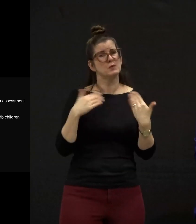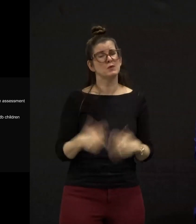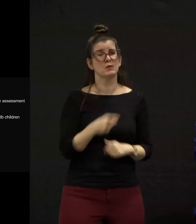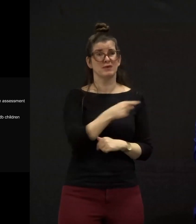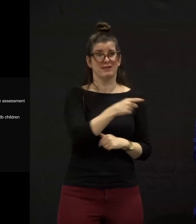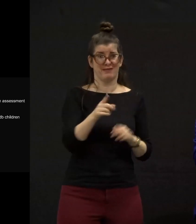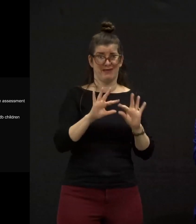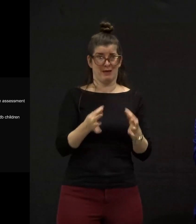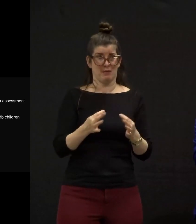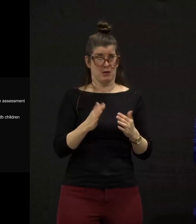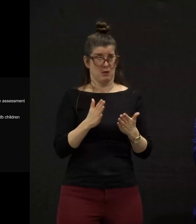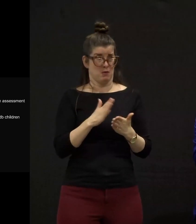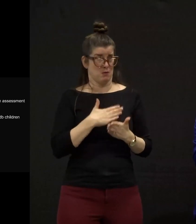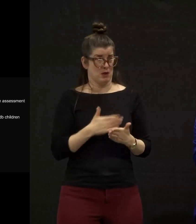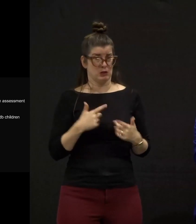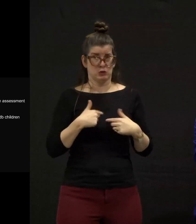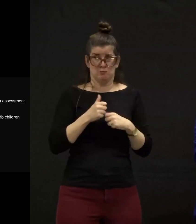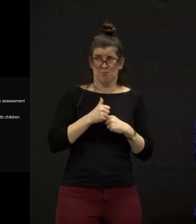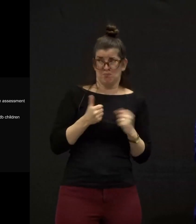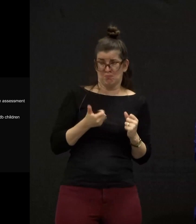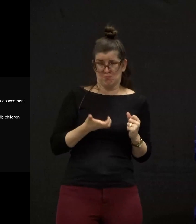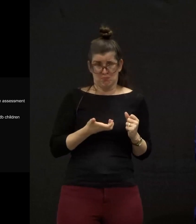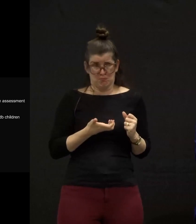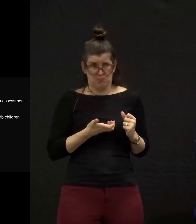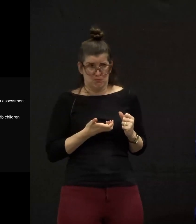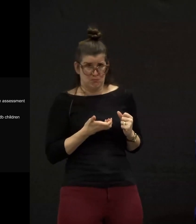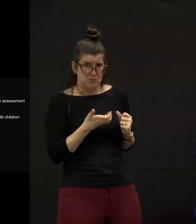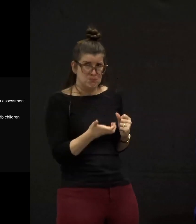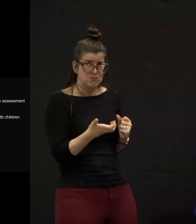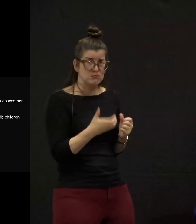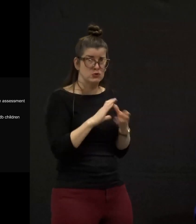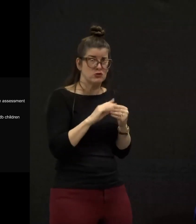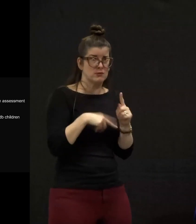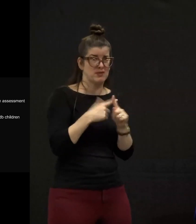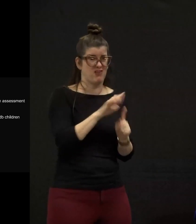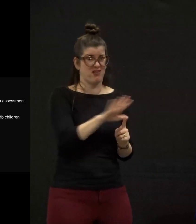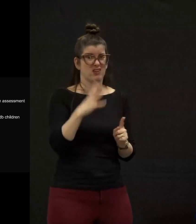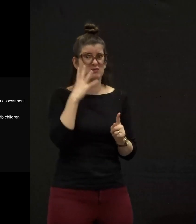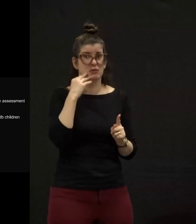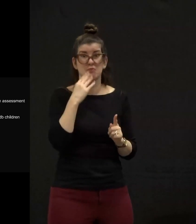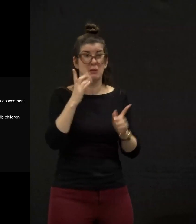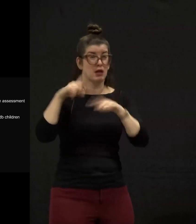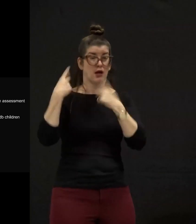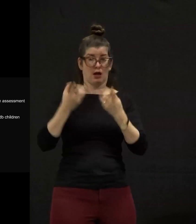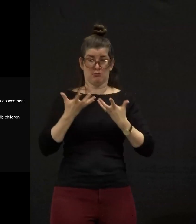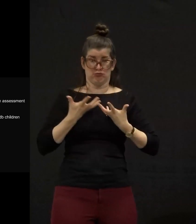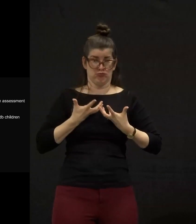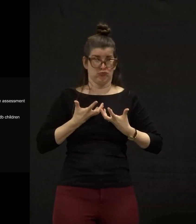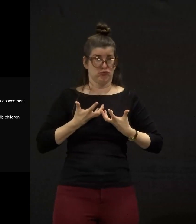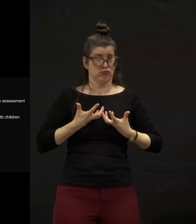to come in and share about their experiences. They may never have shared about this ever